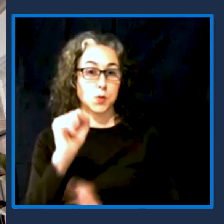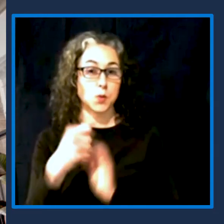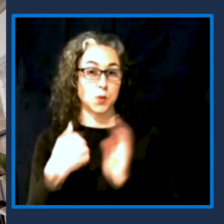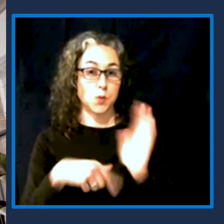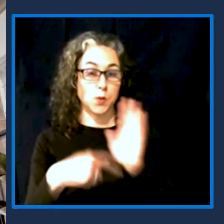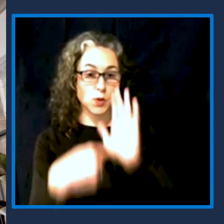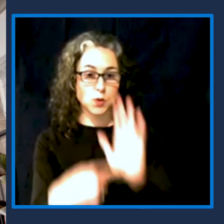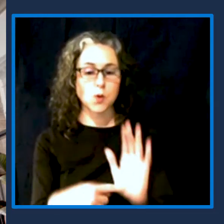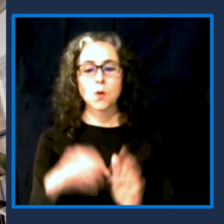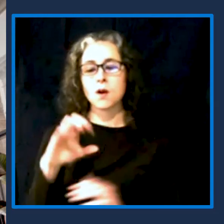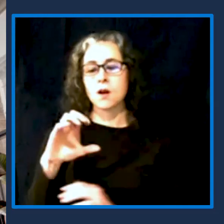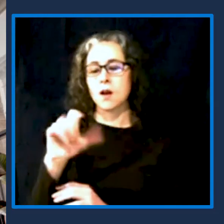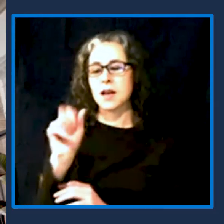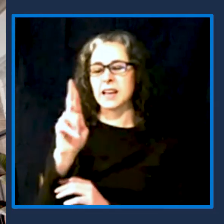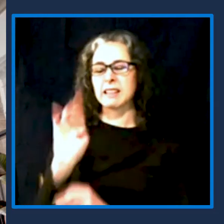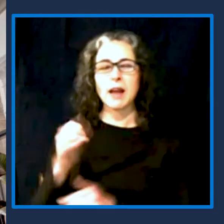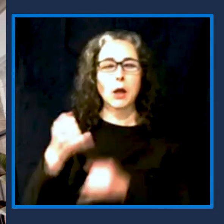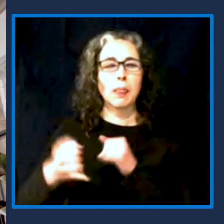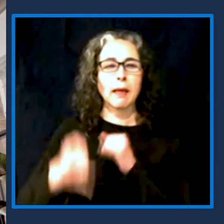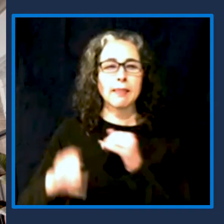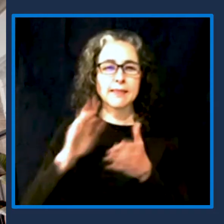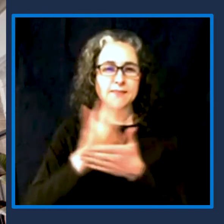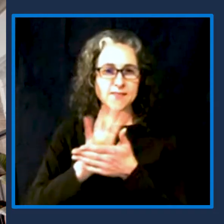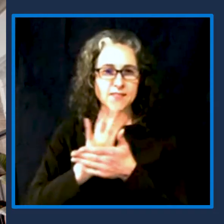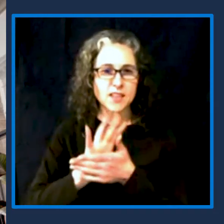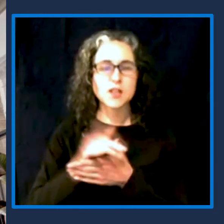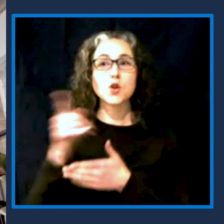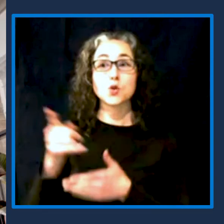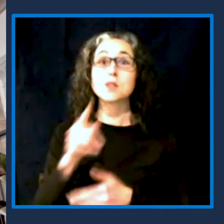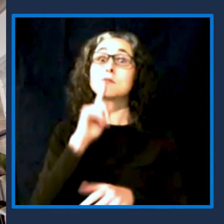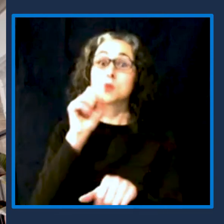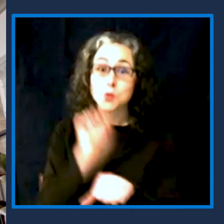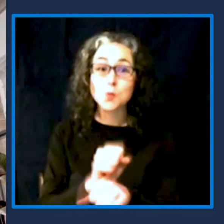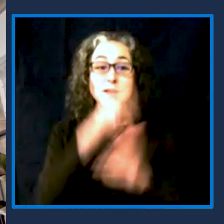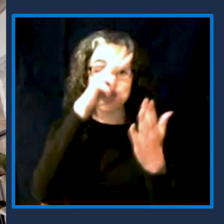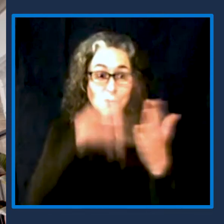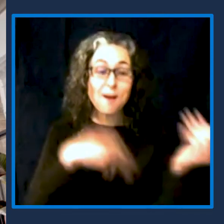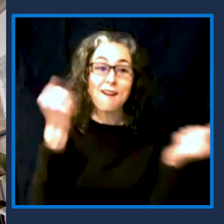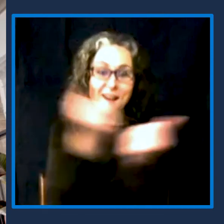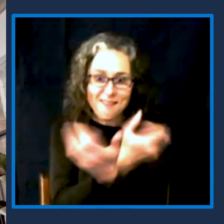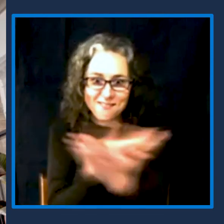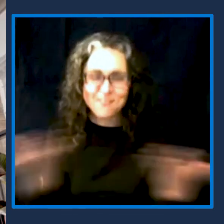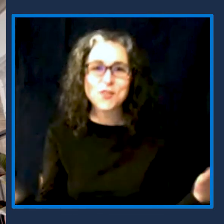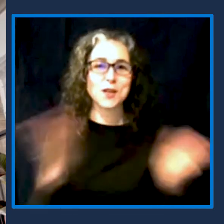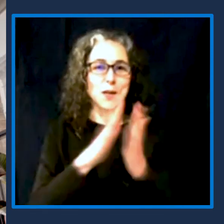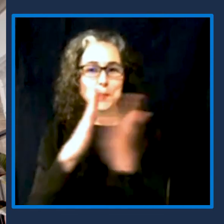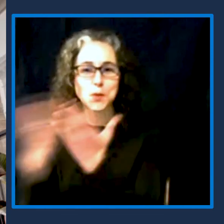the end of that video really did read every book that there was um she actually just won a contest